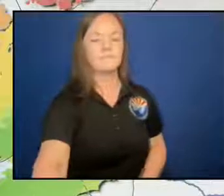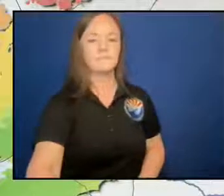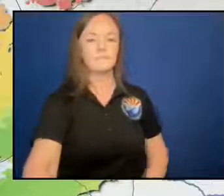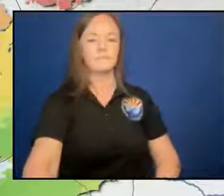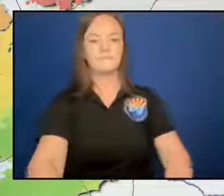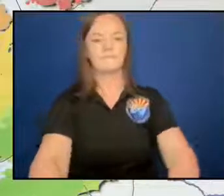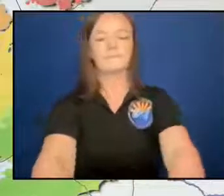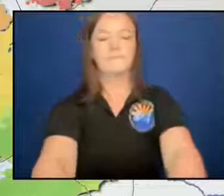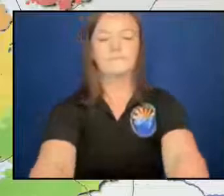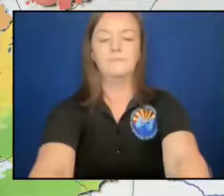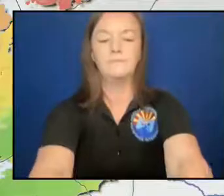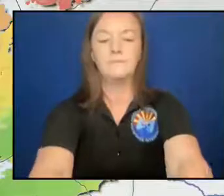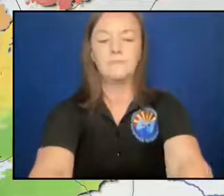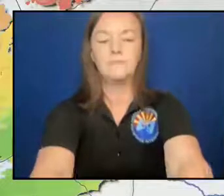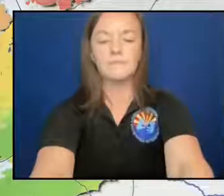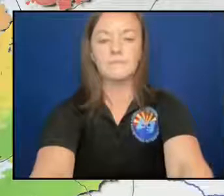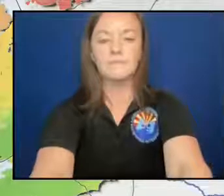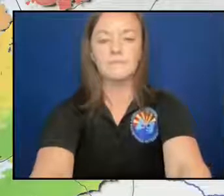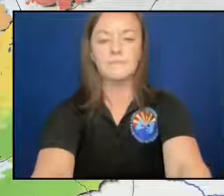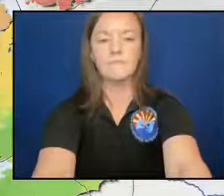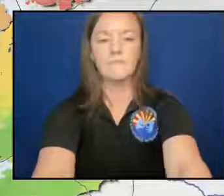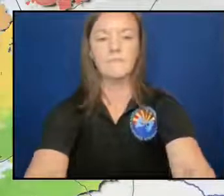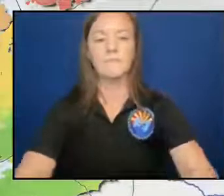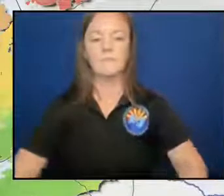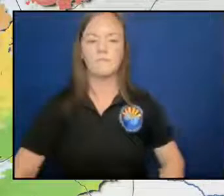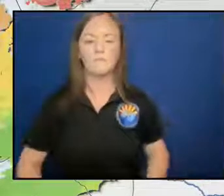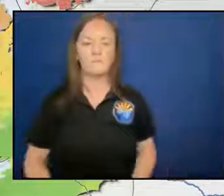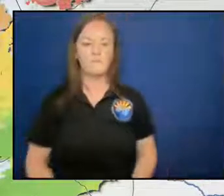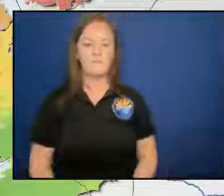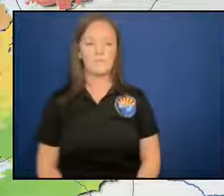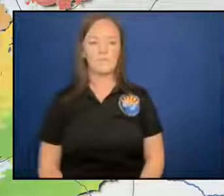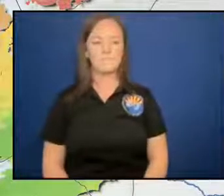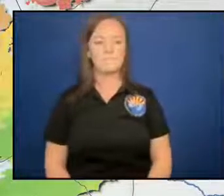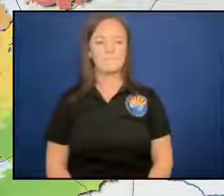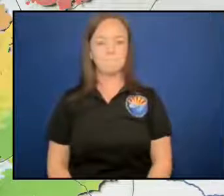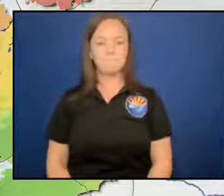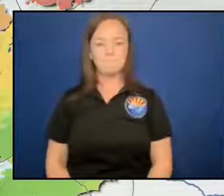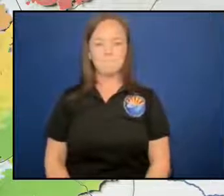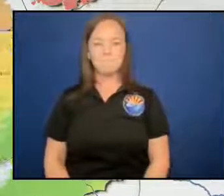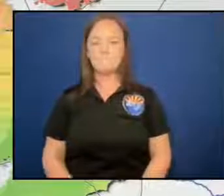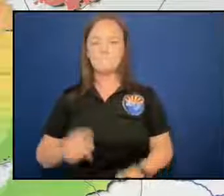THE MODEL IS FORECASTING ABOUT INCH AND A HALF UP TO